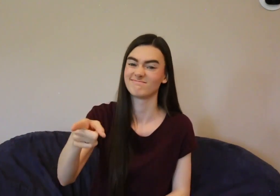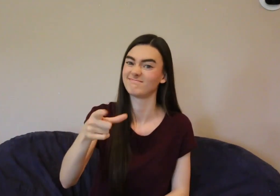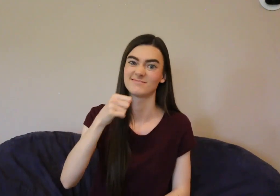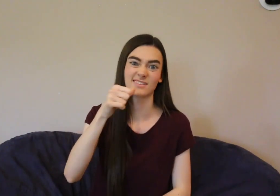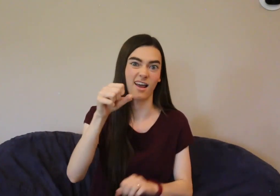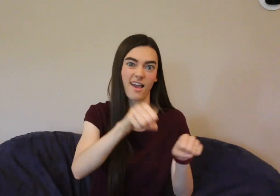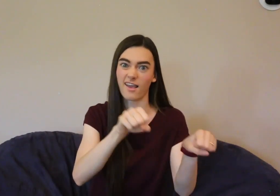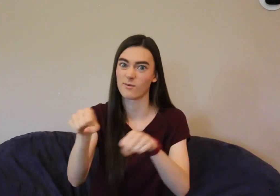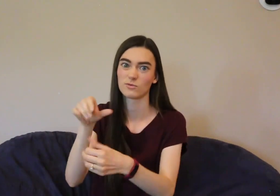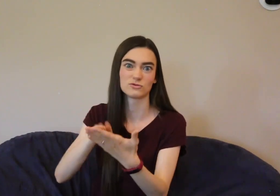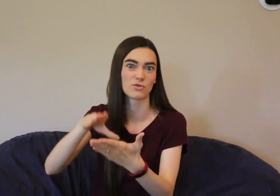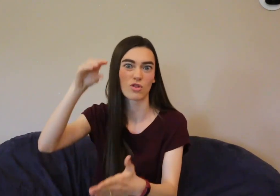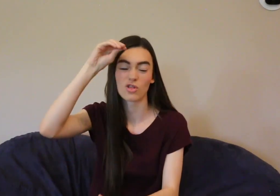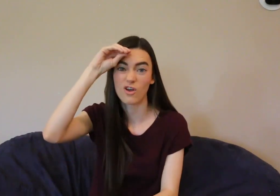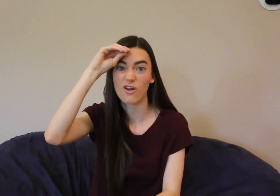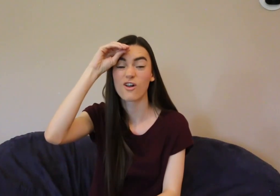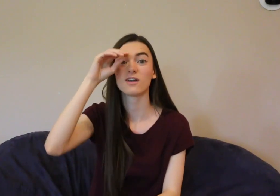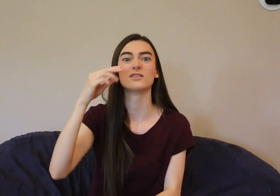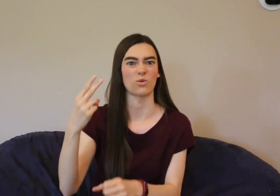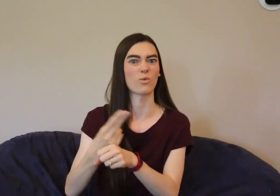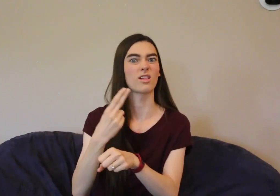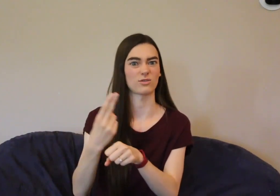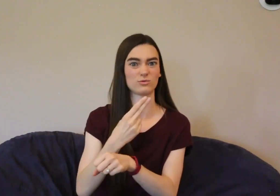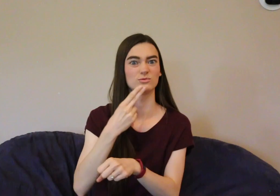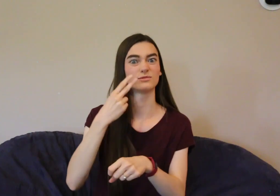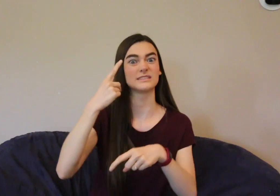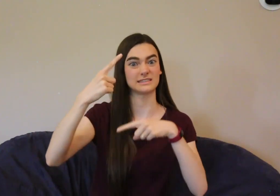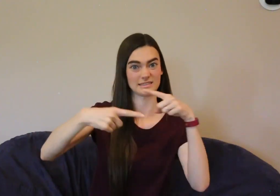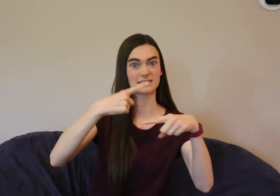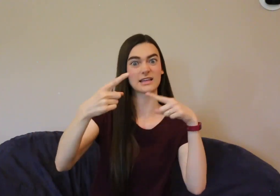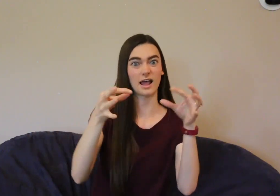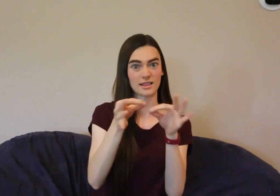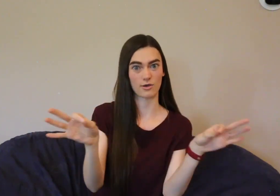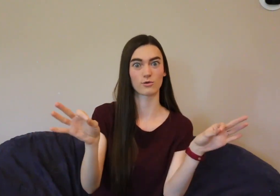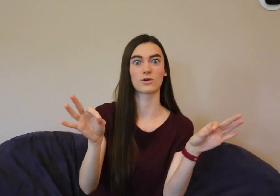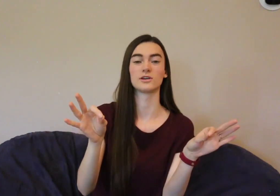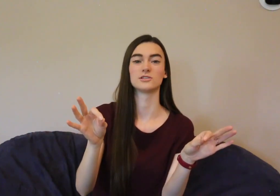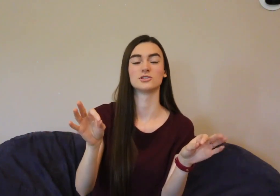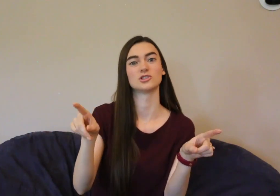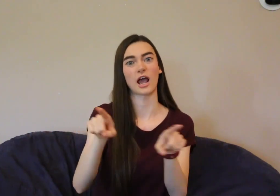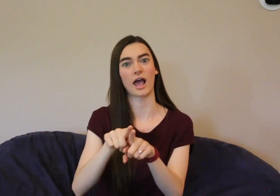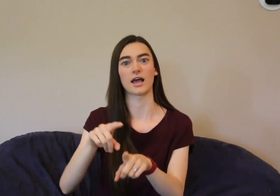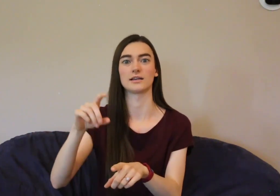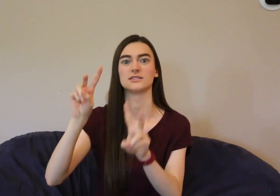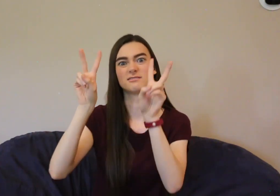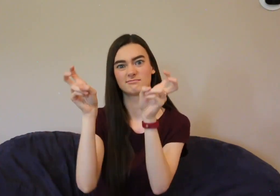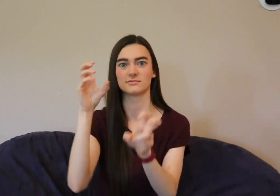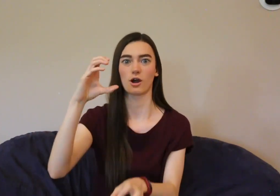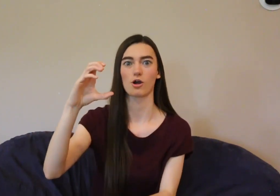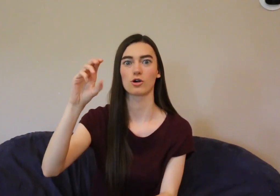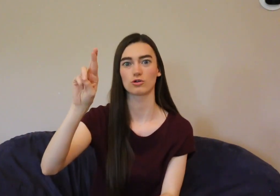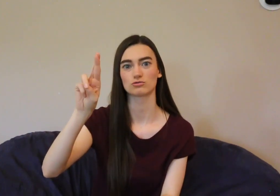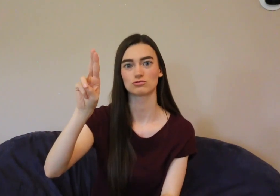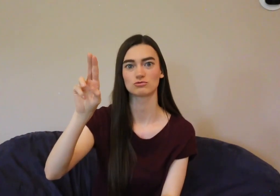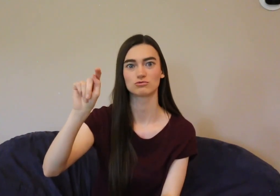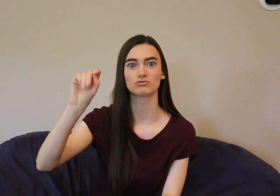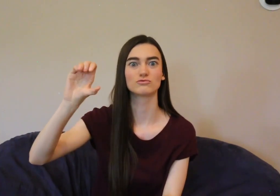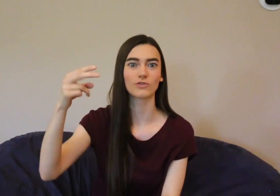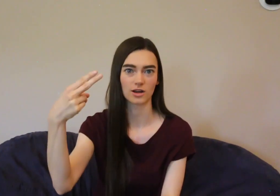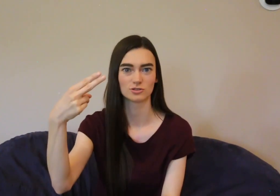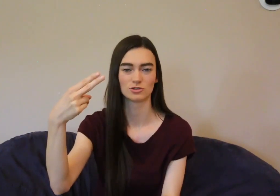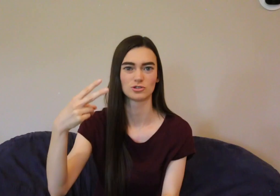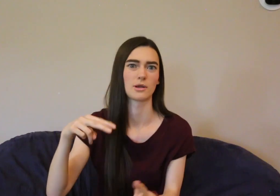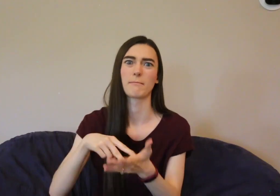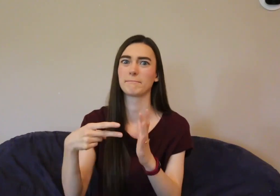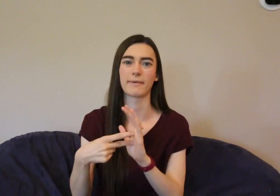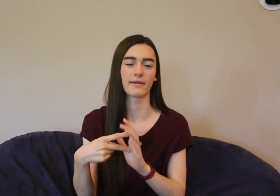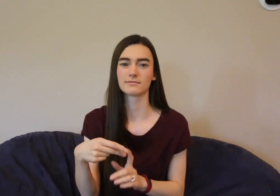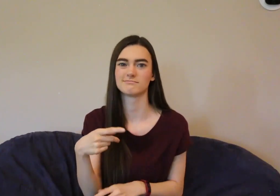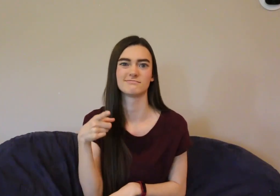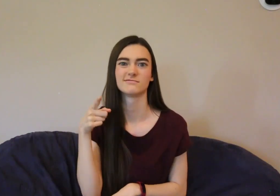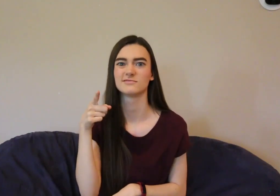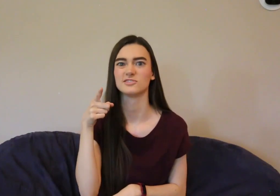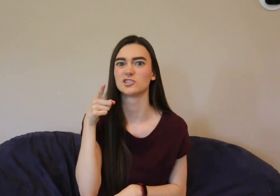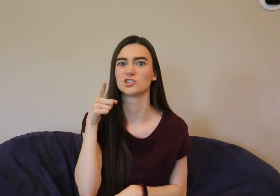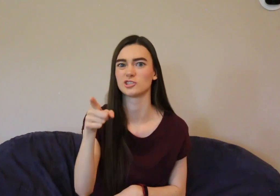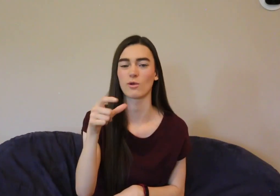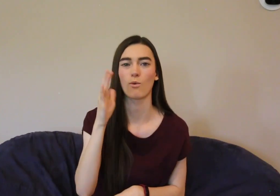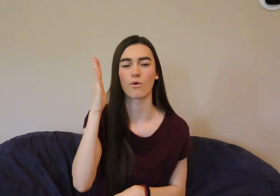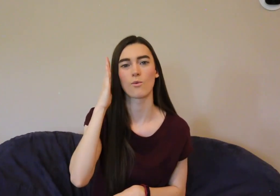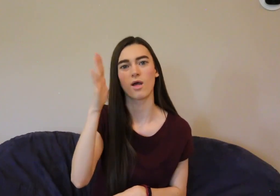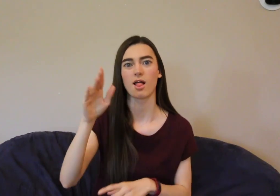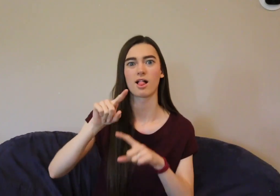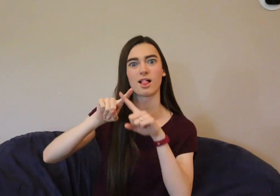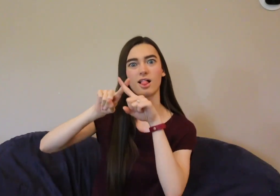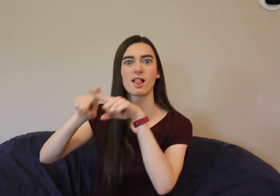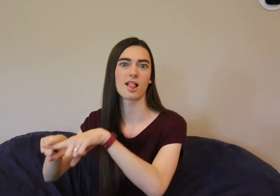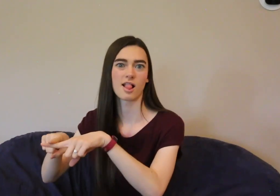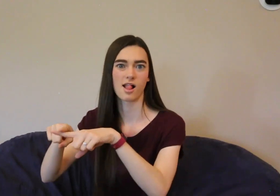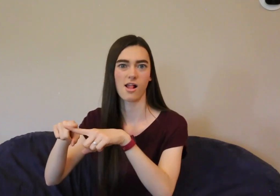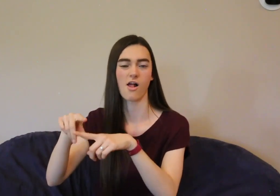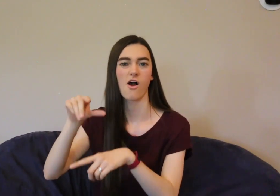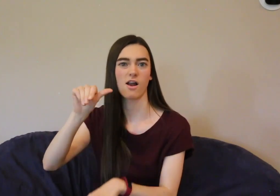because she wouldn't be able to learn. She will use sign language as a crutch, meaning that she would rely